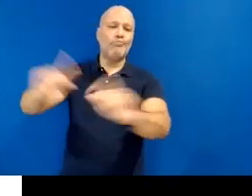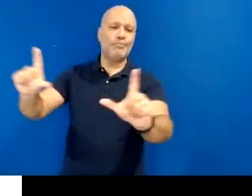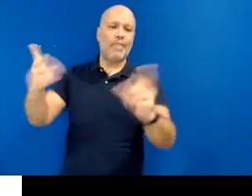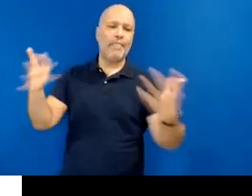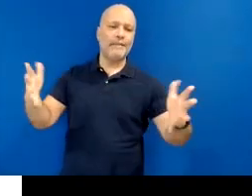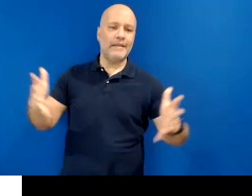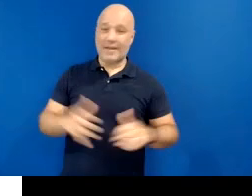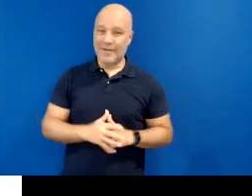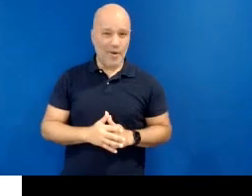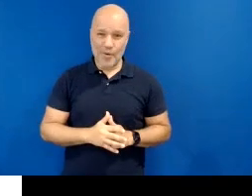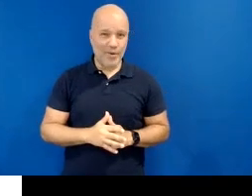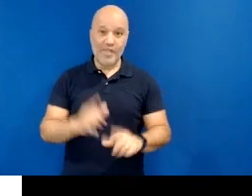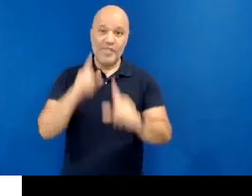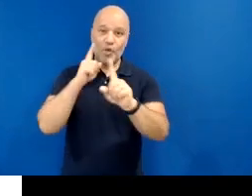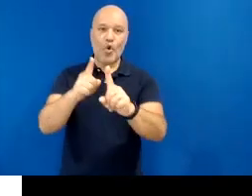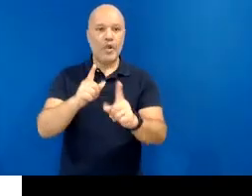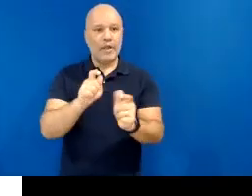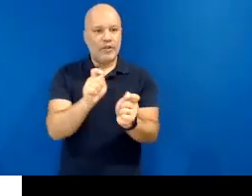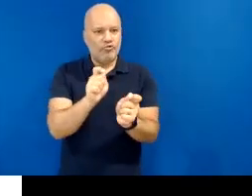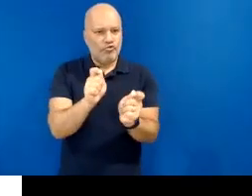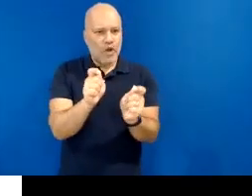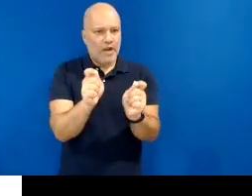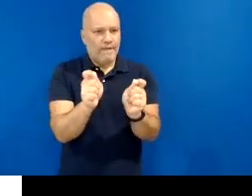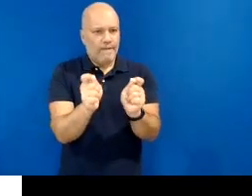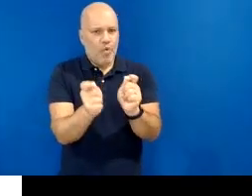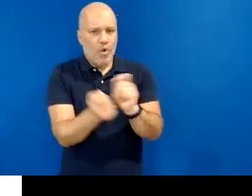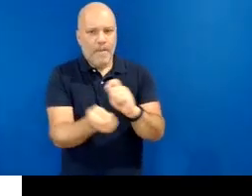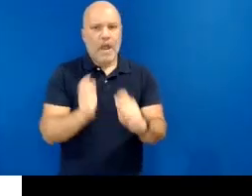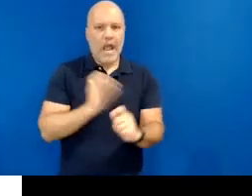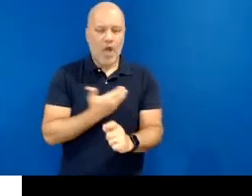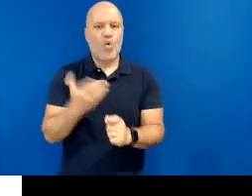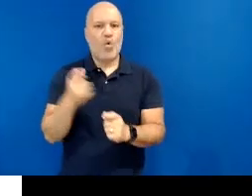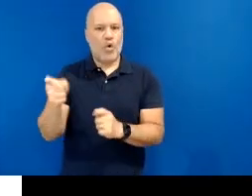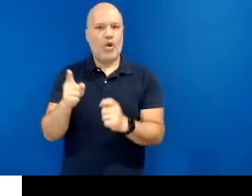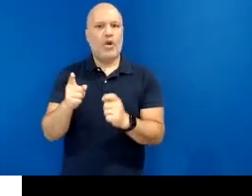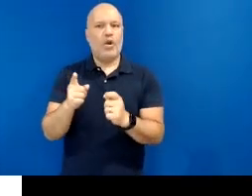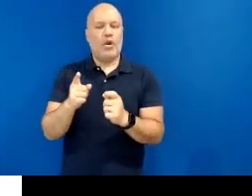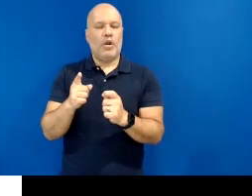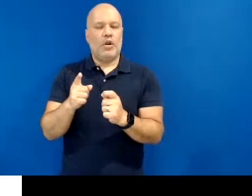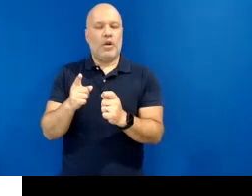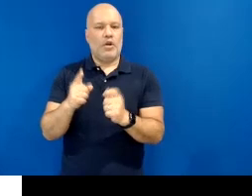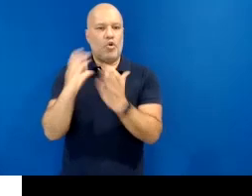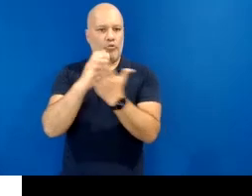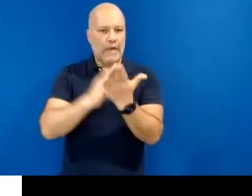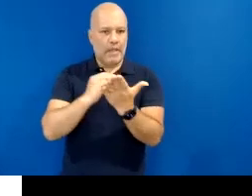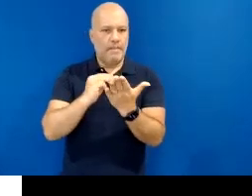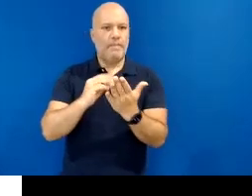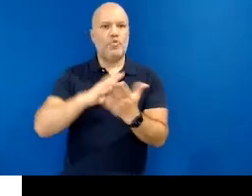But the goal is transforming our our curriculums to include all people.